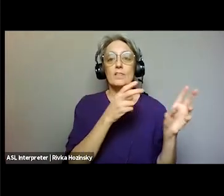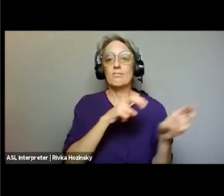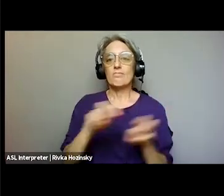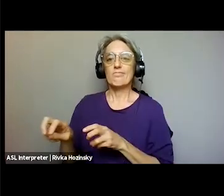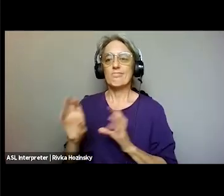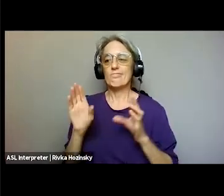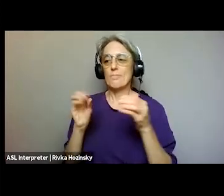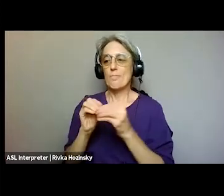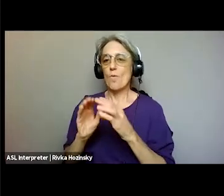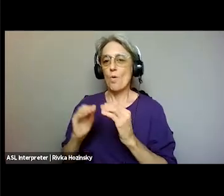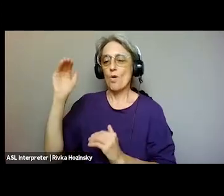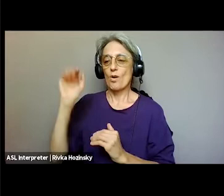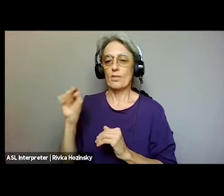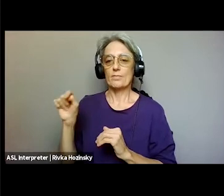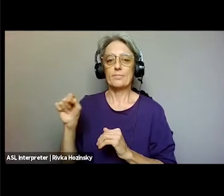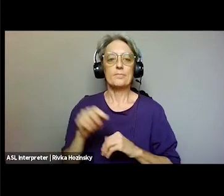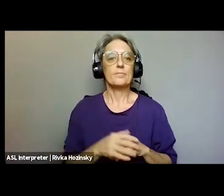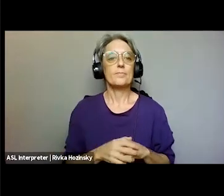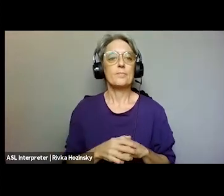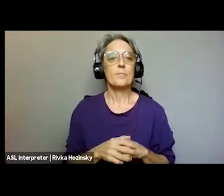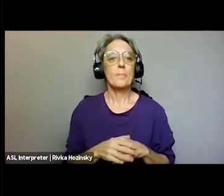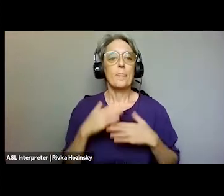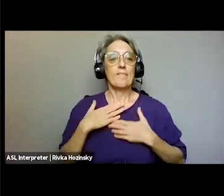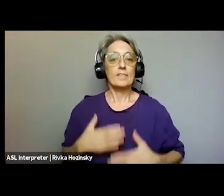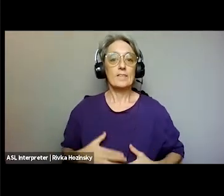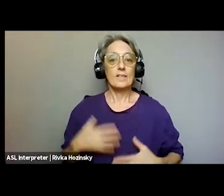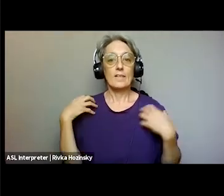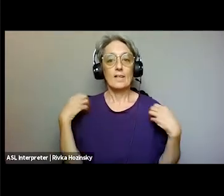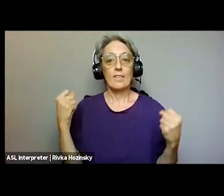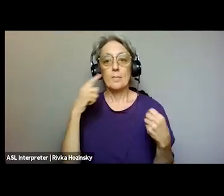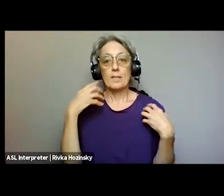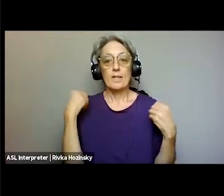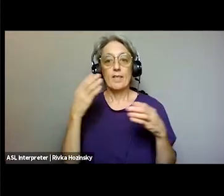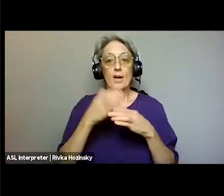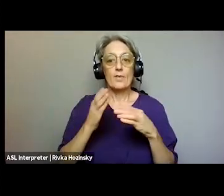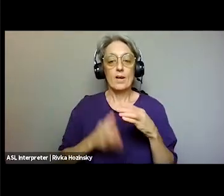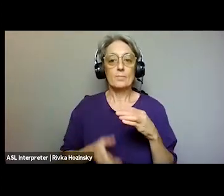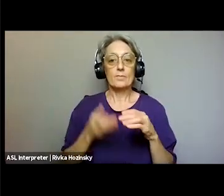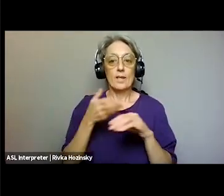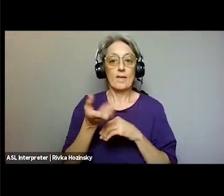So what do we see in terms of physical and mental health outcomes in the postpartum period? Again